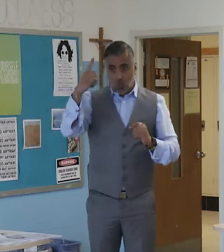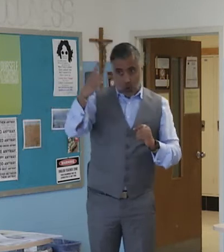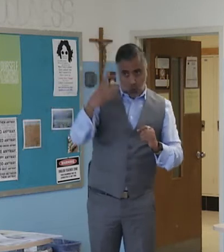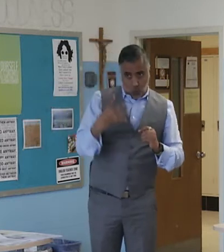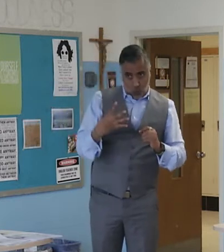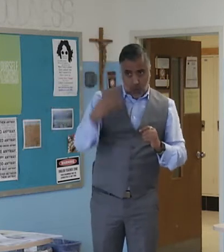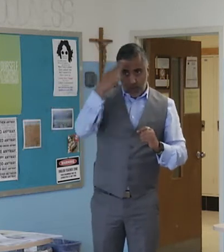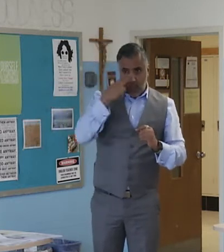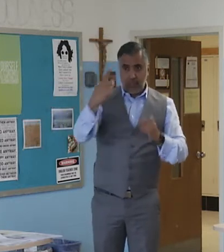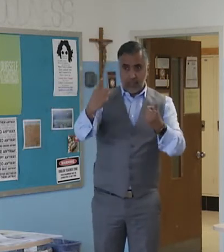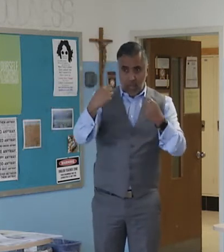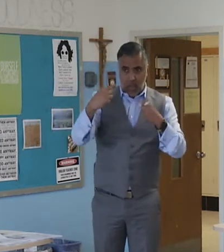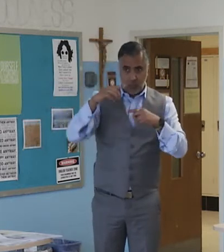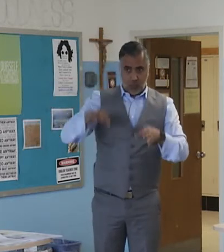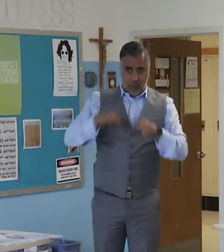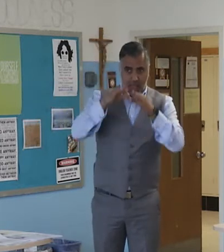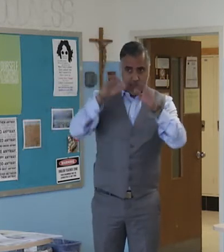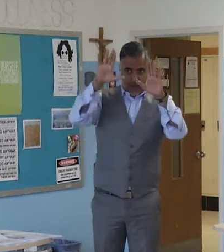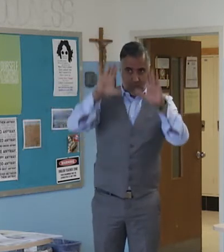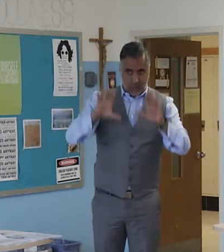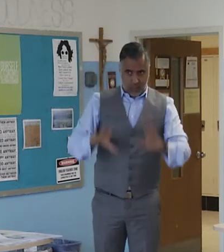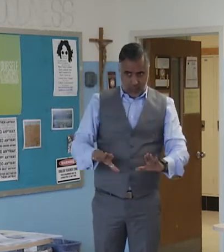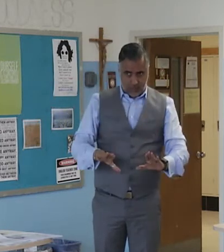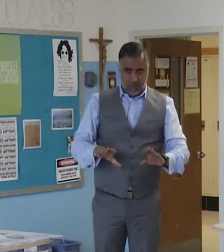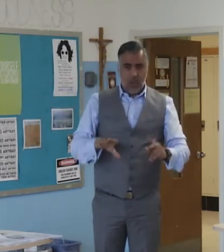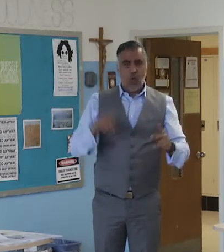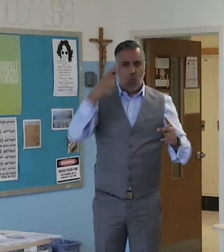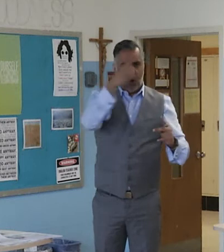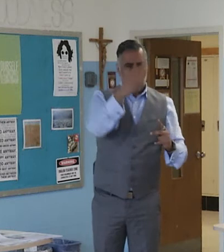come to Mass every Sunday, you know, and another quarter of Catholics come to